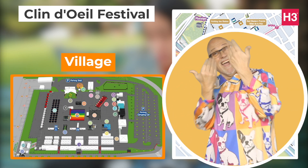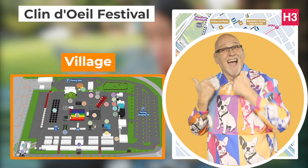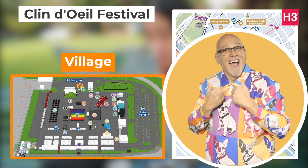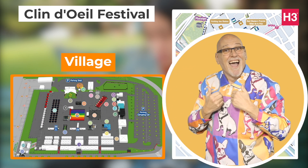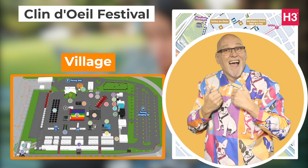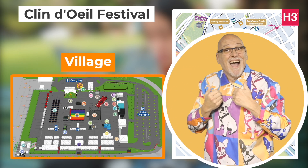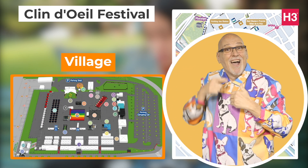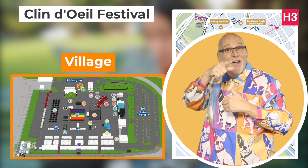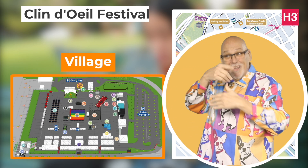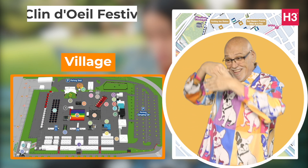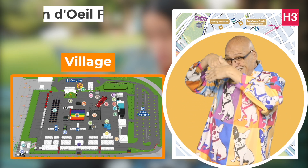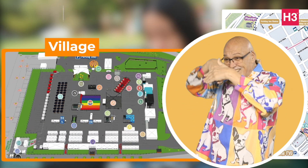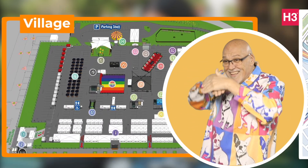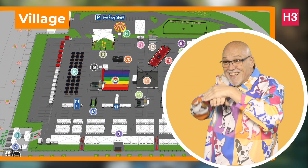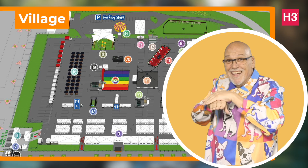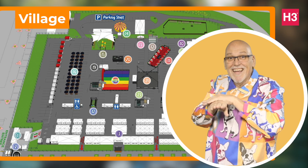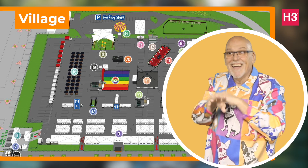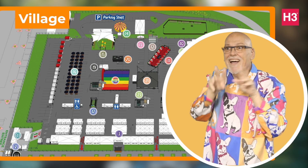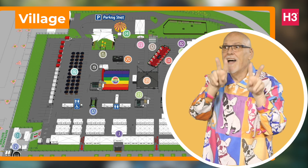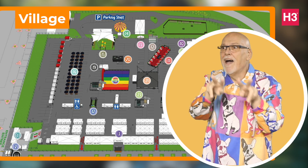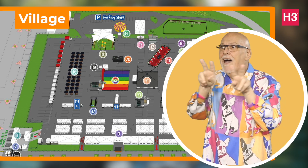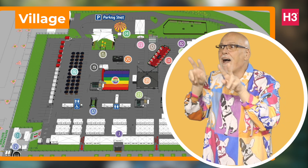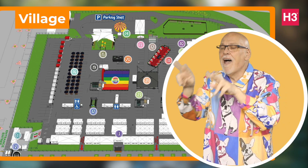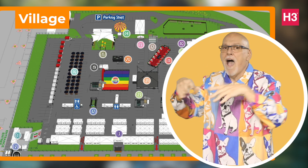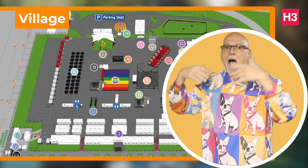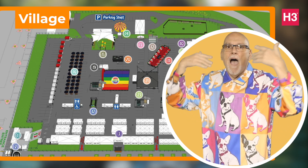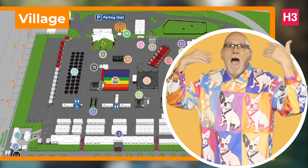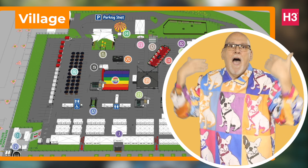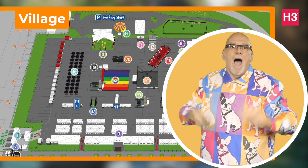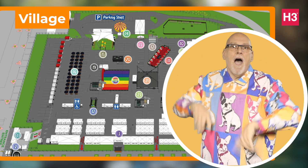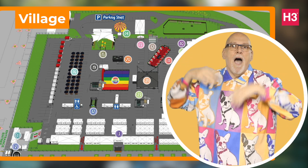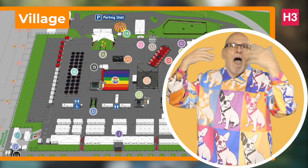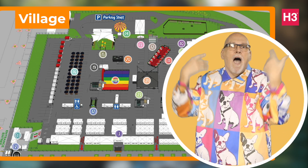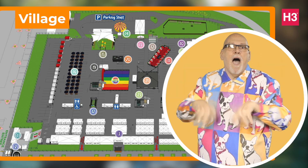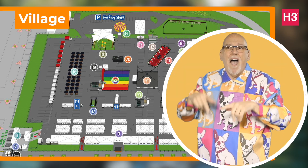[Anselmo]: Come to the festival and get ready to be amazed!